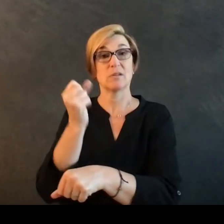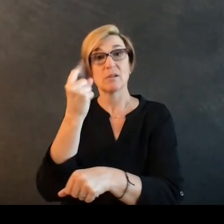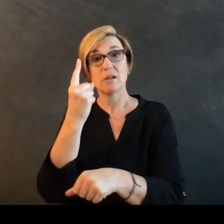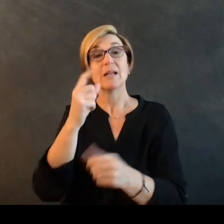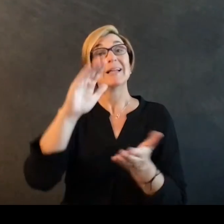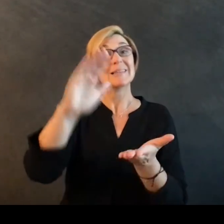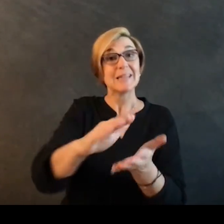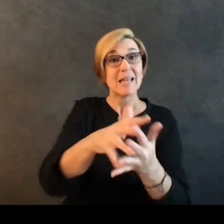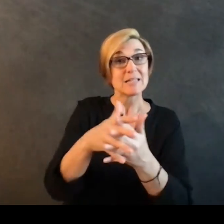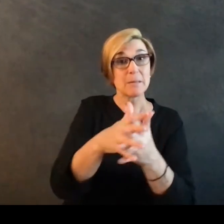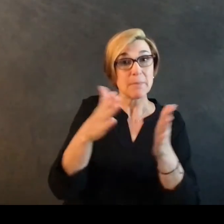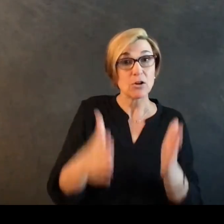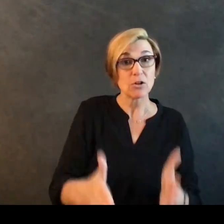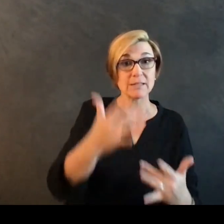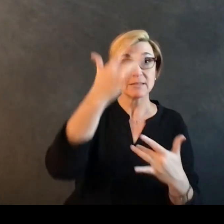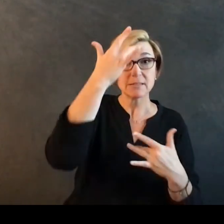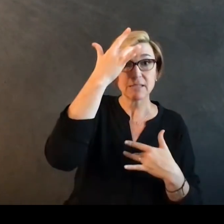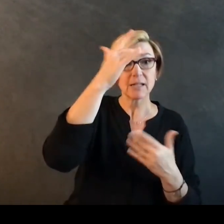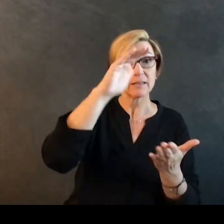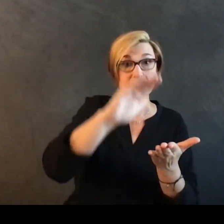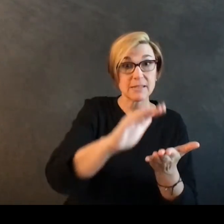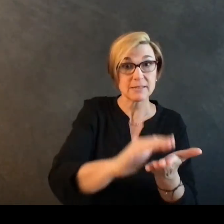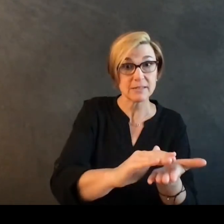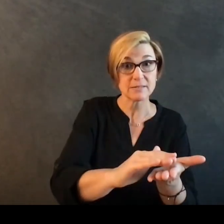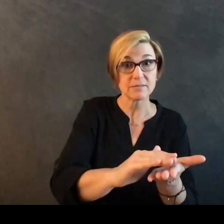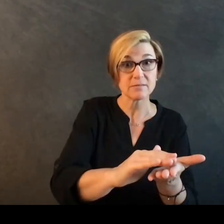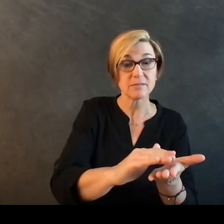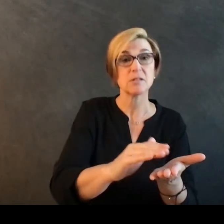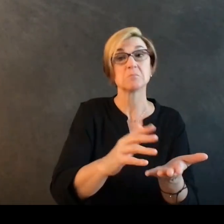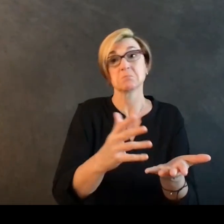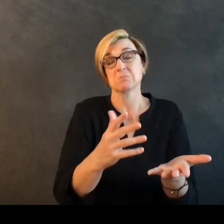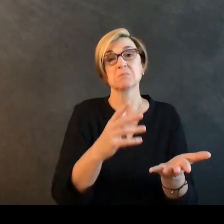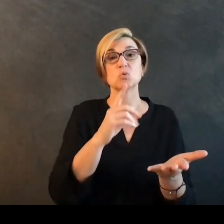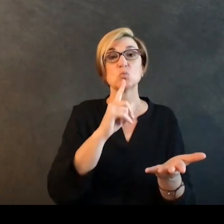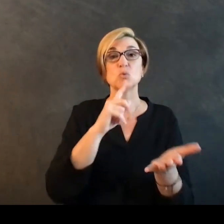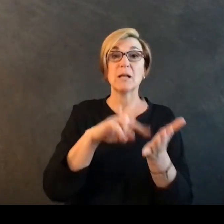virus the fewer Americans will have to enter our healthcare system and that